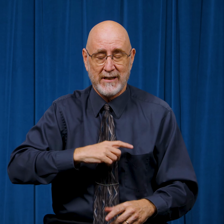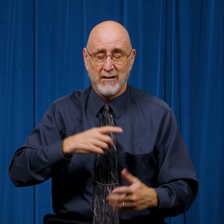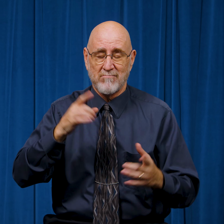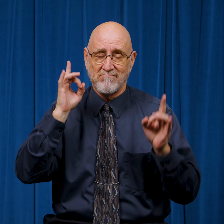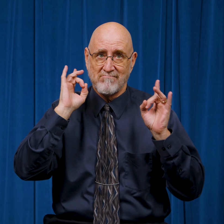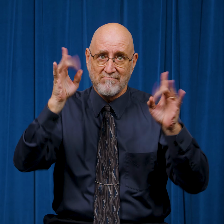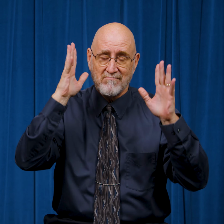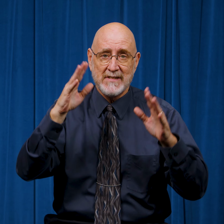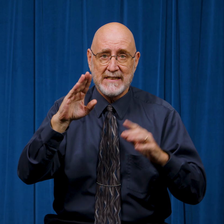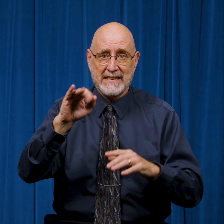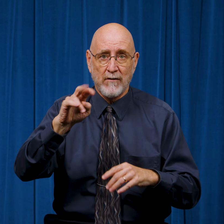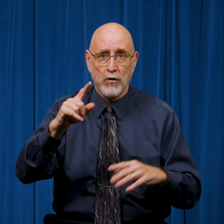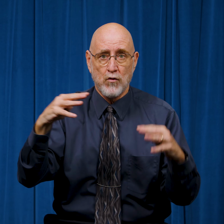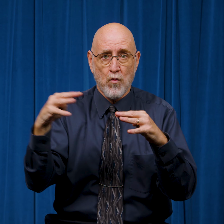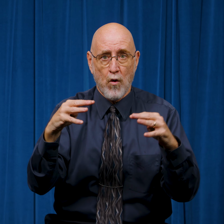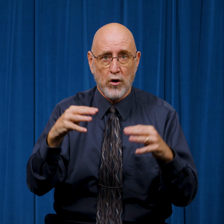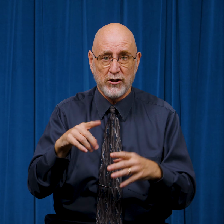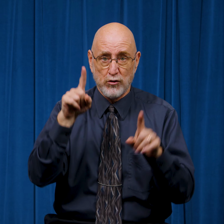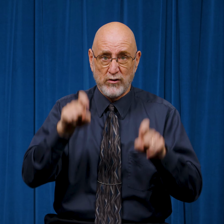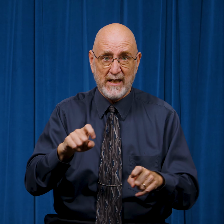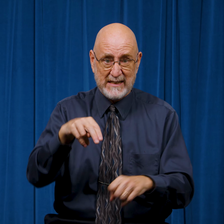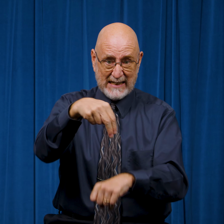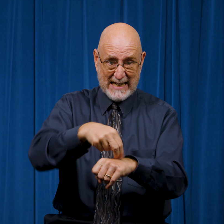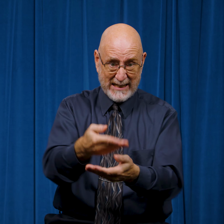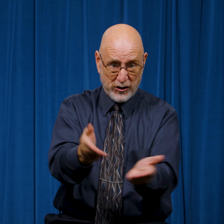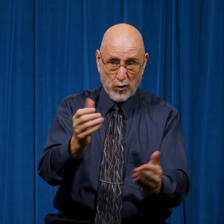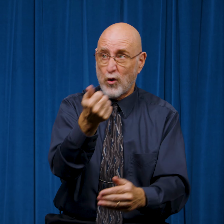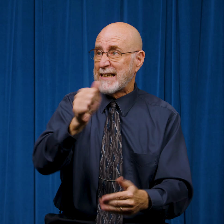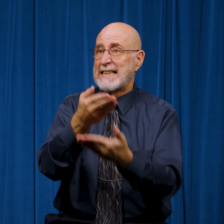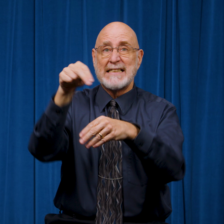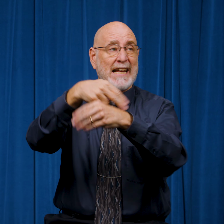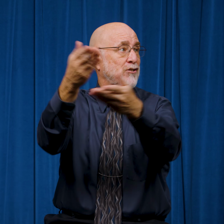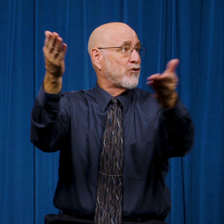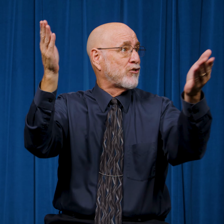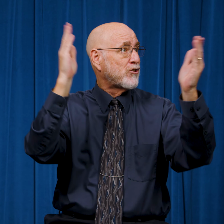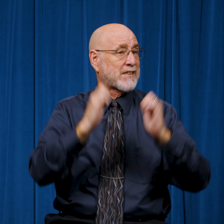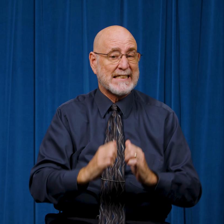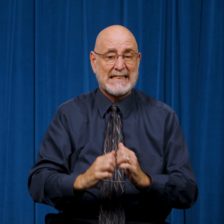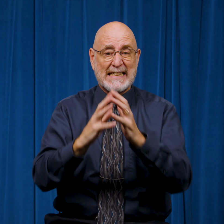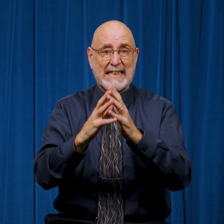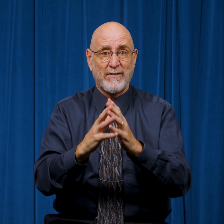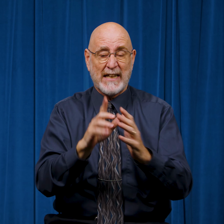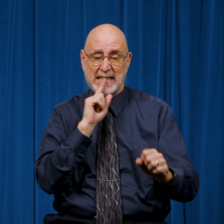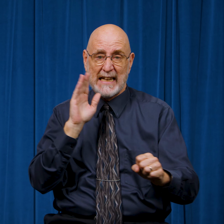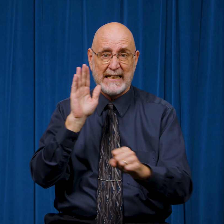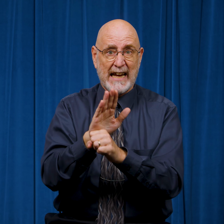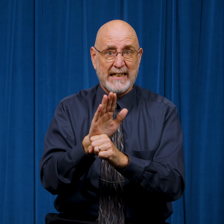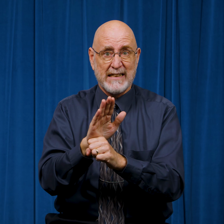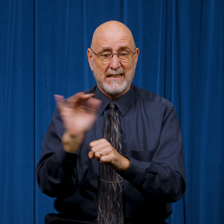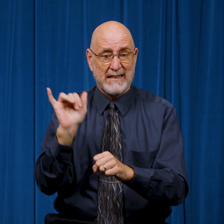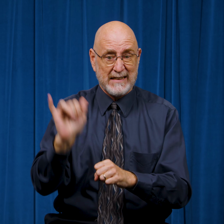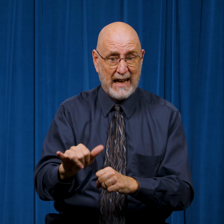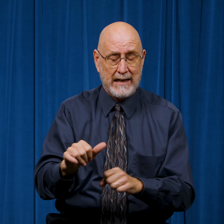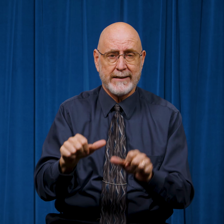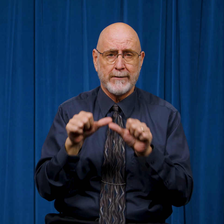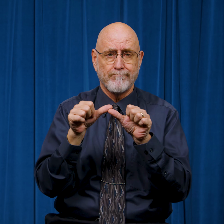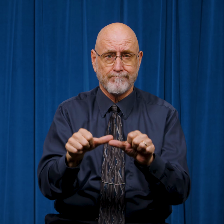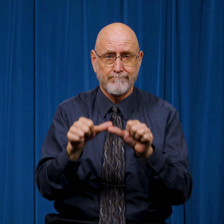testing whether that nation or any nation so conceived and so dedicated, can long endure..."